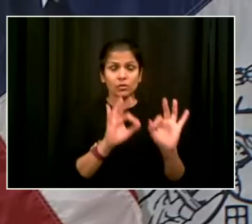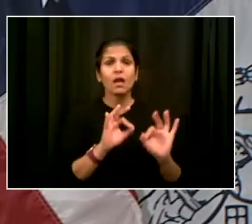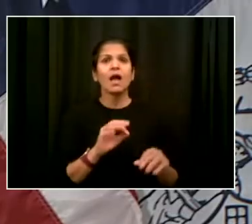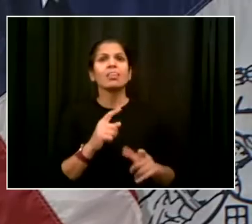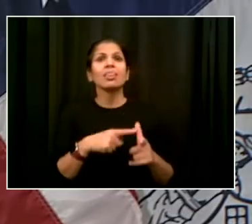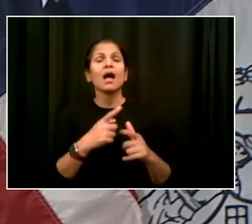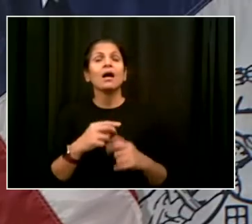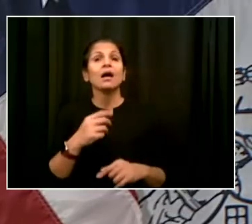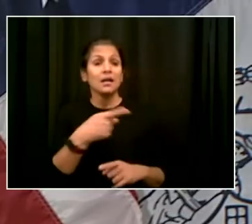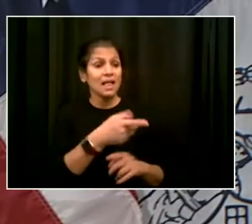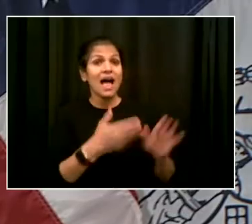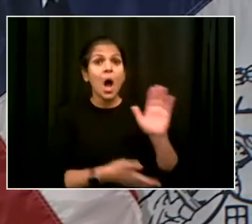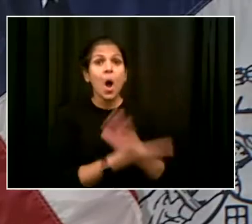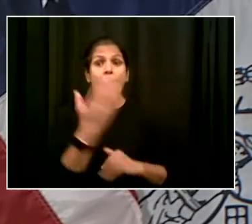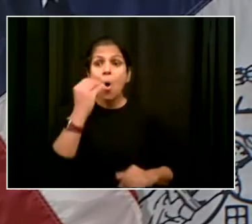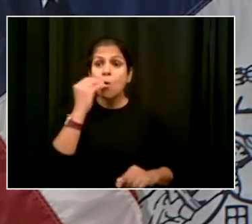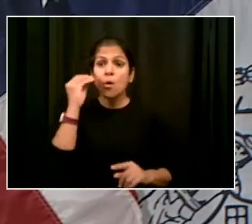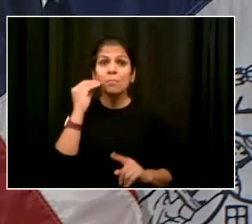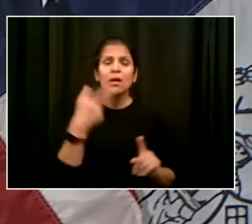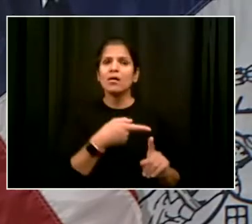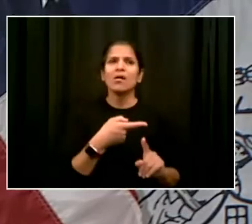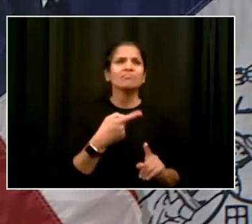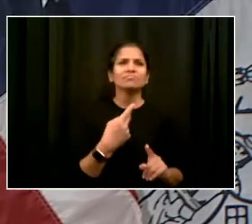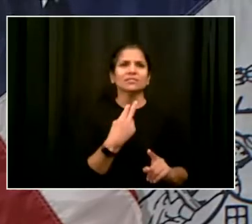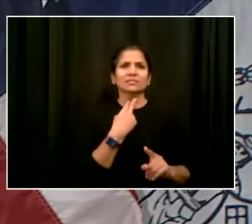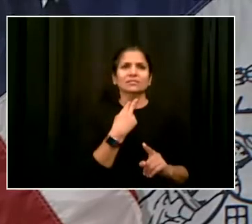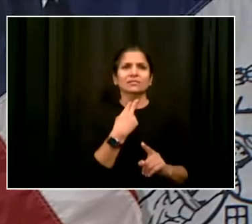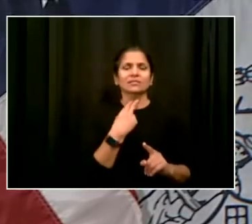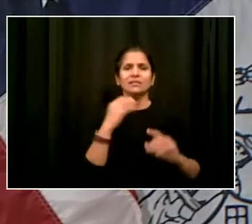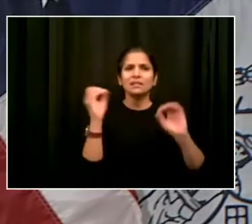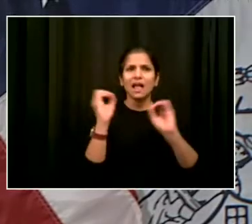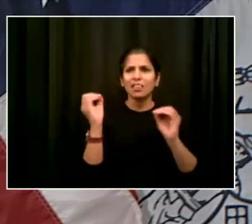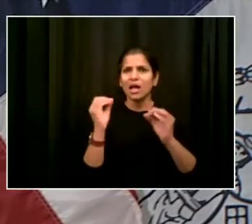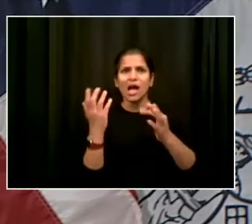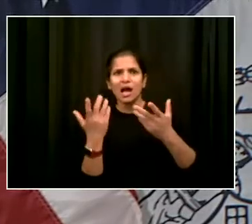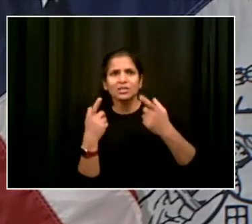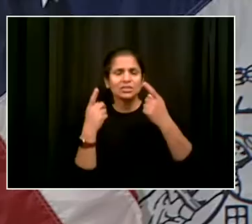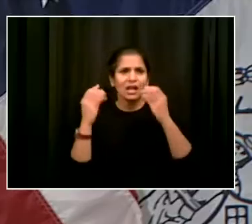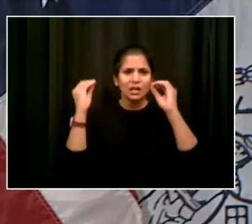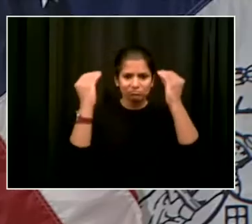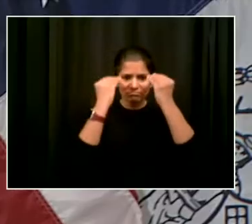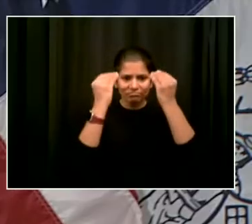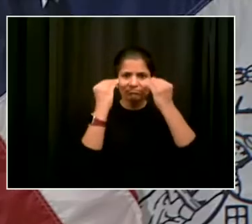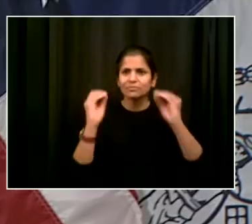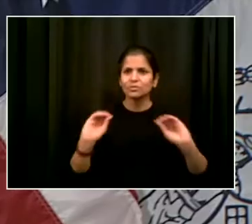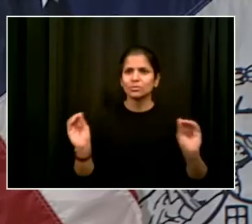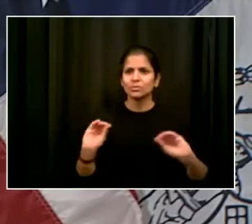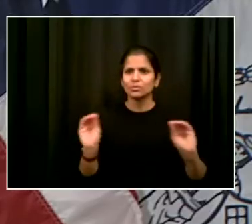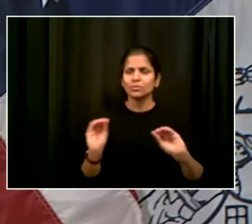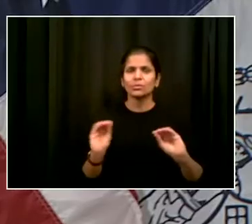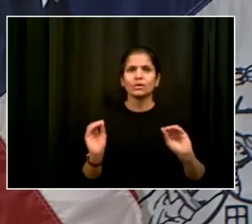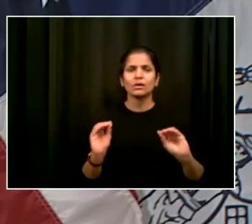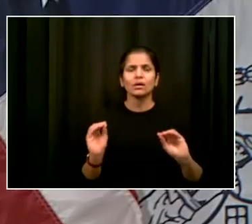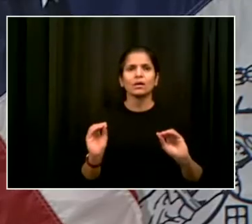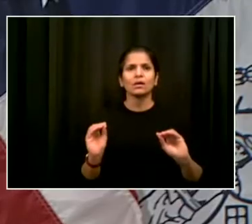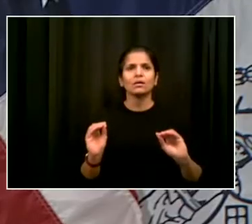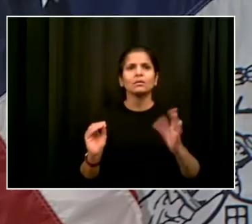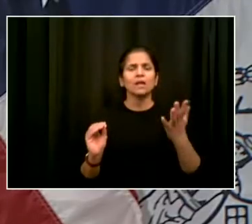ASSESSMENT PARTY Y CAN HELP THOSE KIDS, GOD FOR